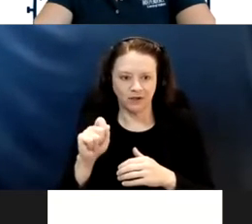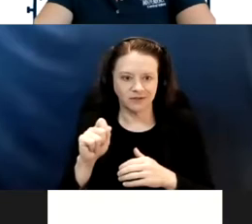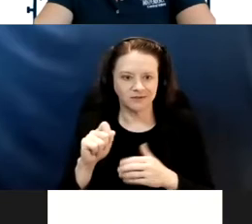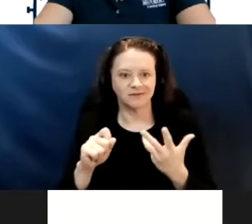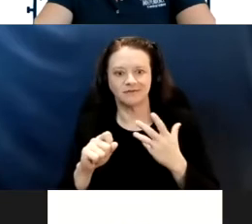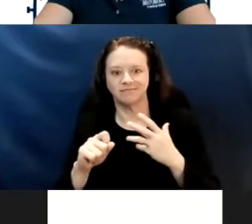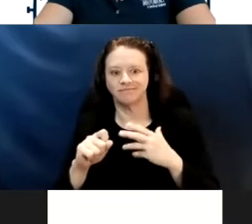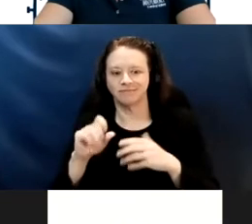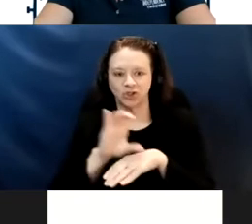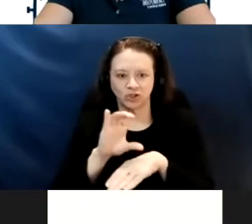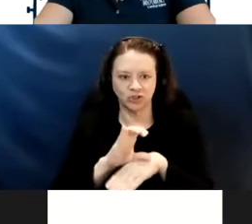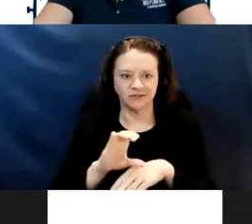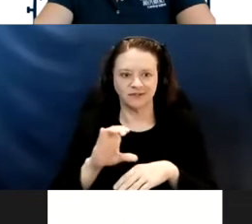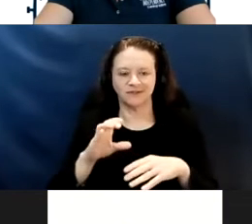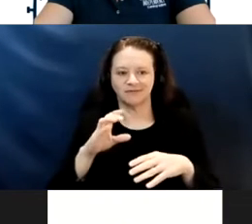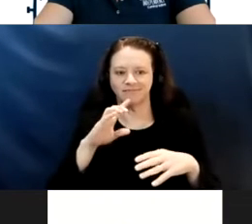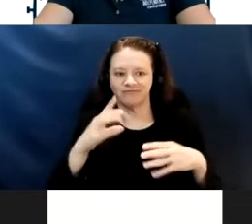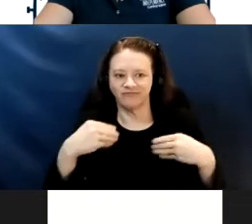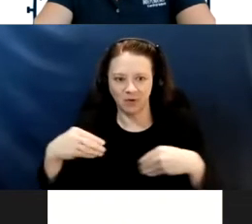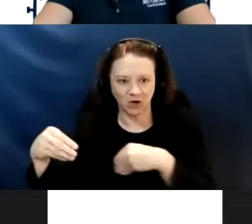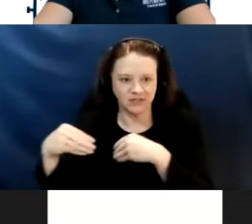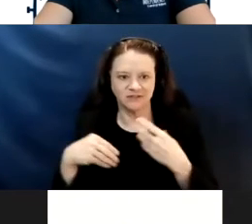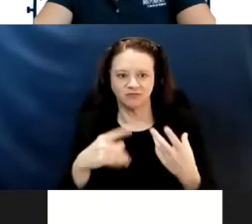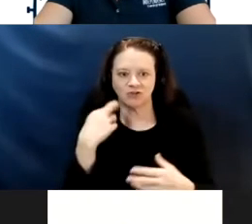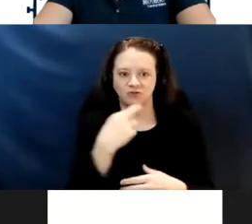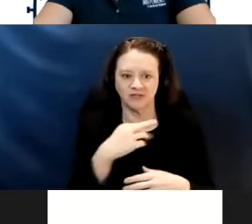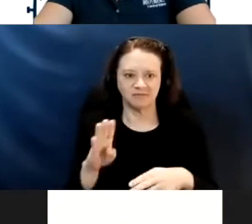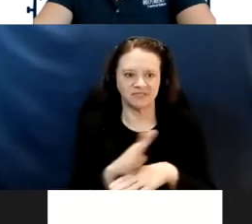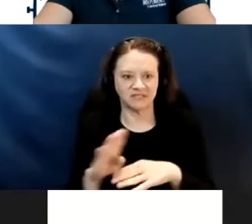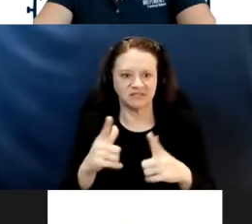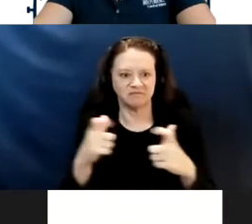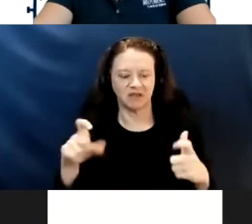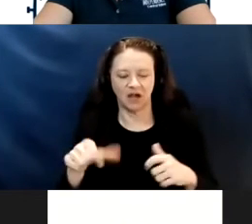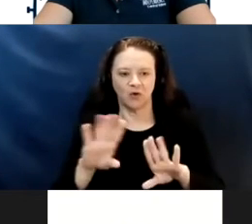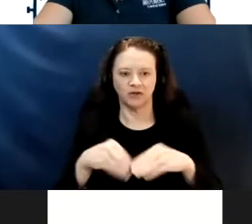and other organizations throughout our communities that we serve that are well-established in those communities